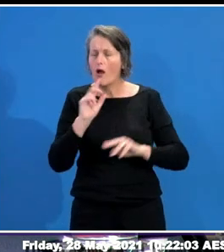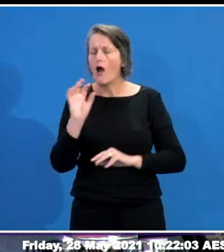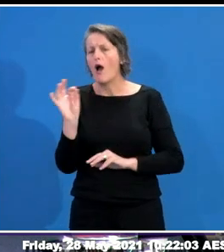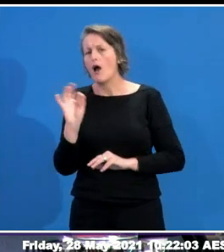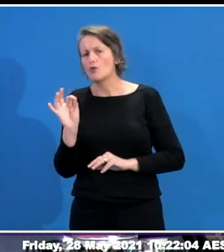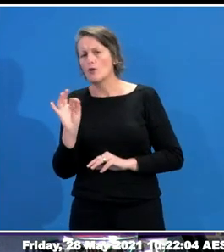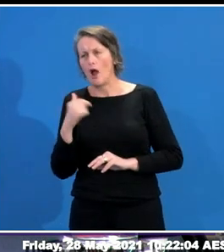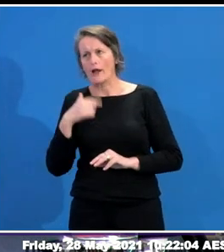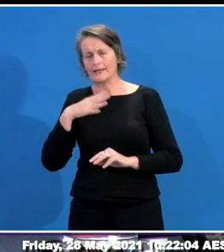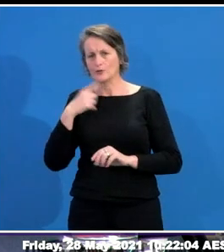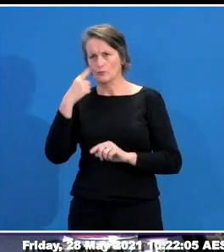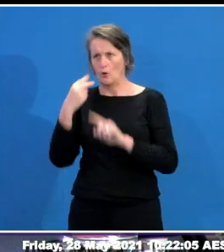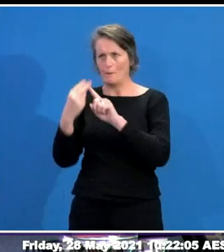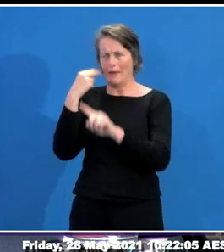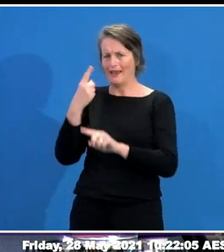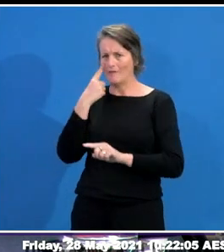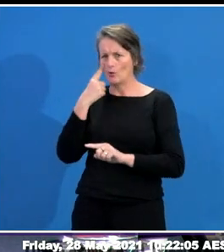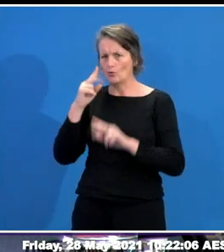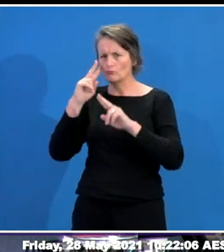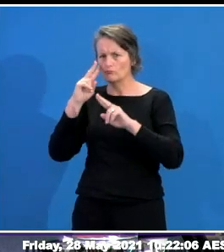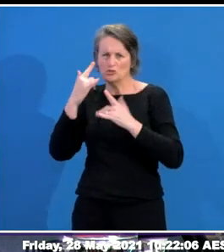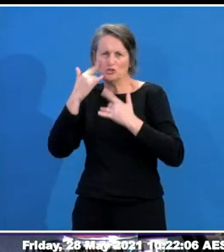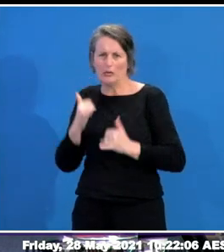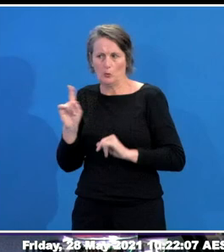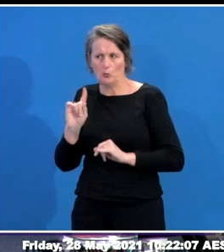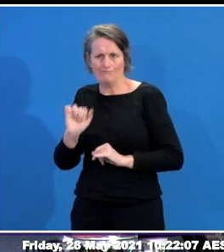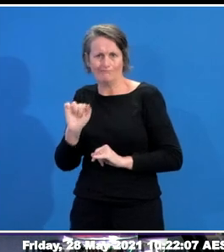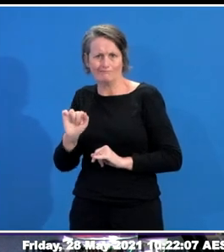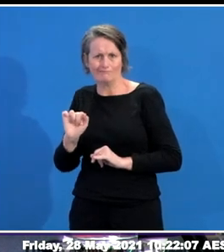I need to go back to the other report and check exactly again what was there.